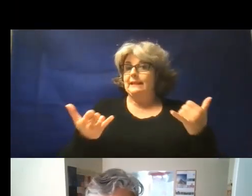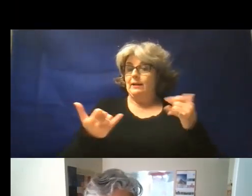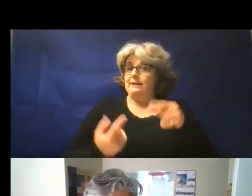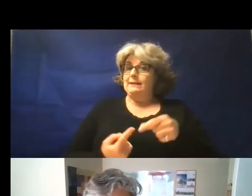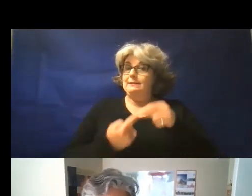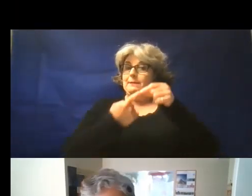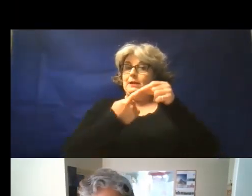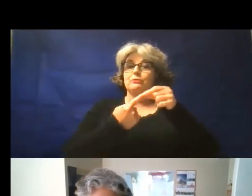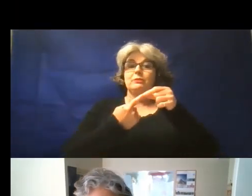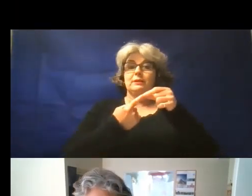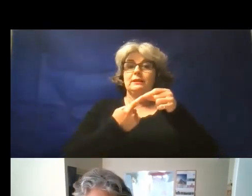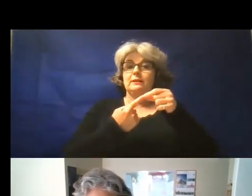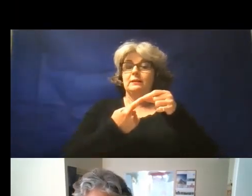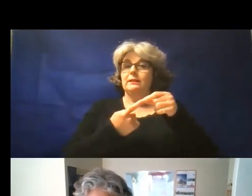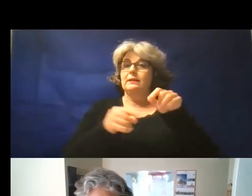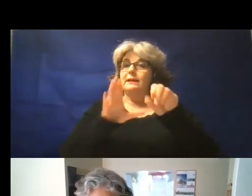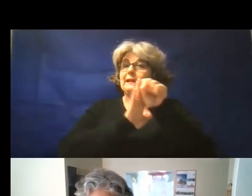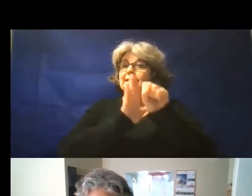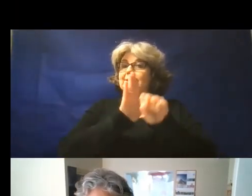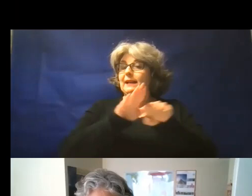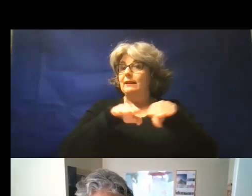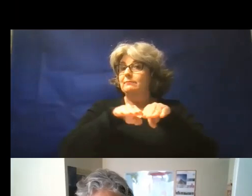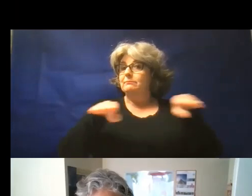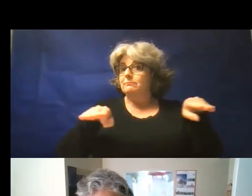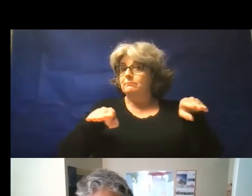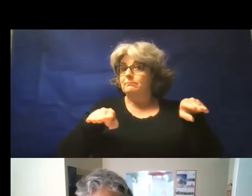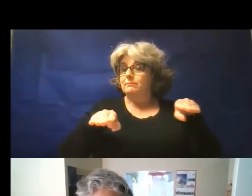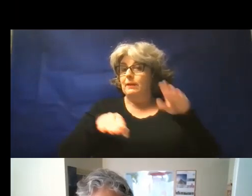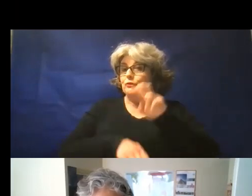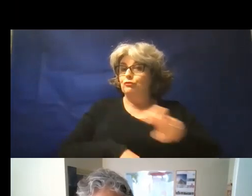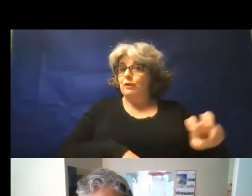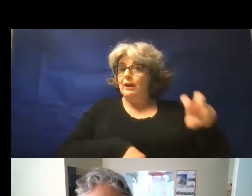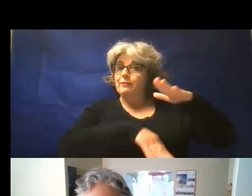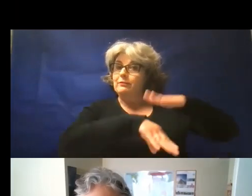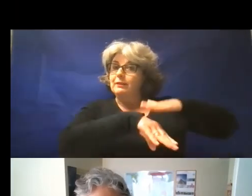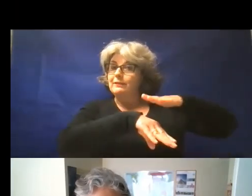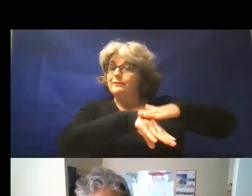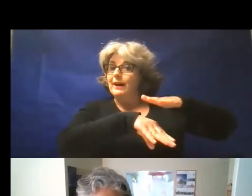a level four state department travel advisory which I know we'll be hearing more about later